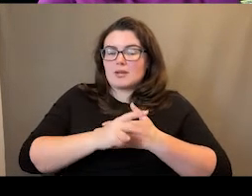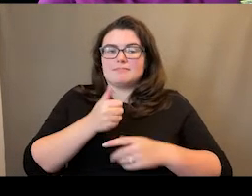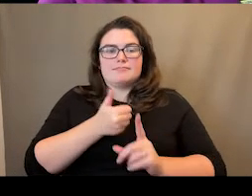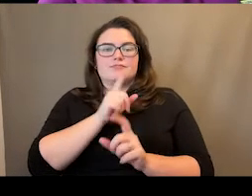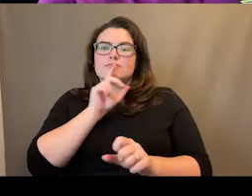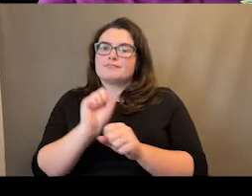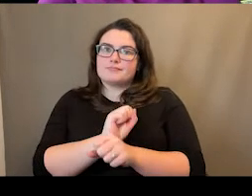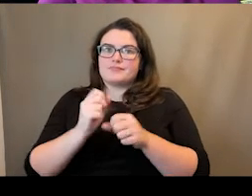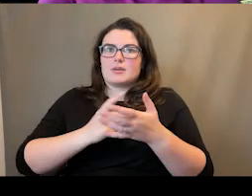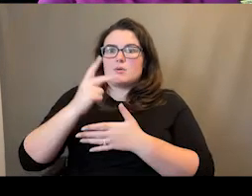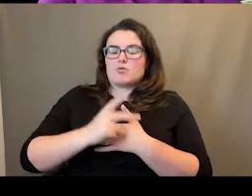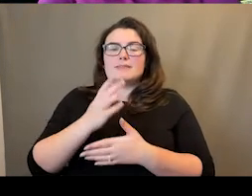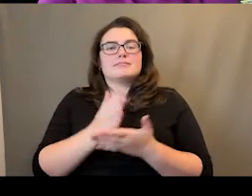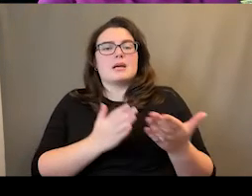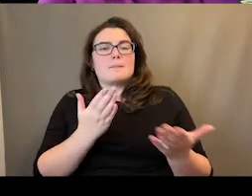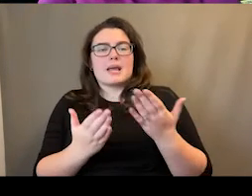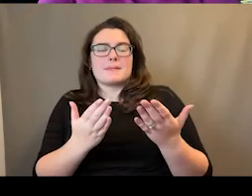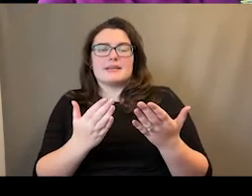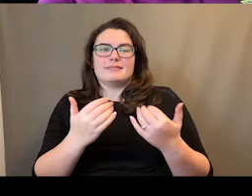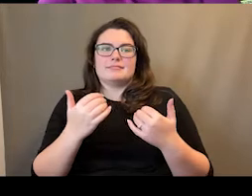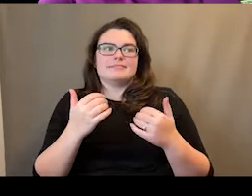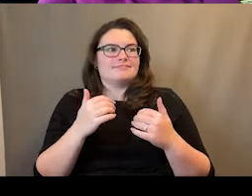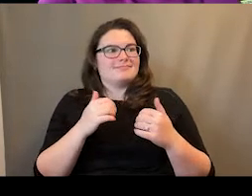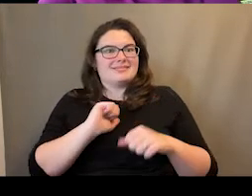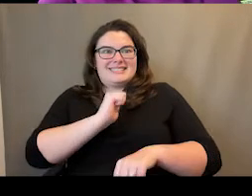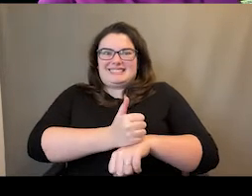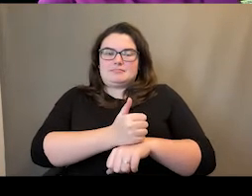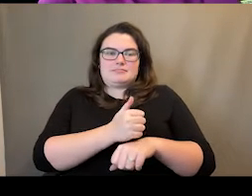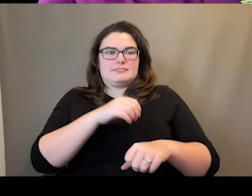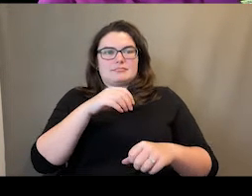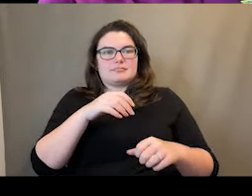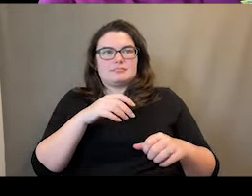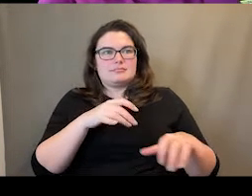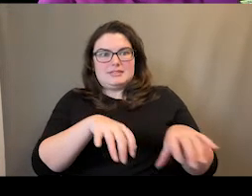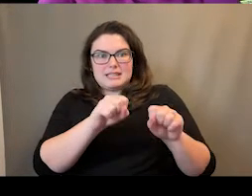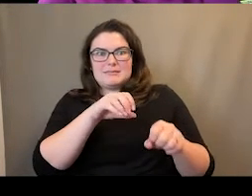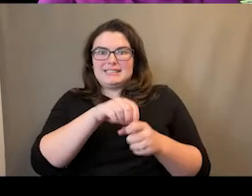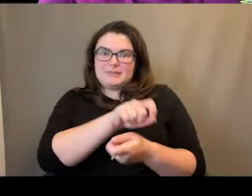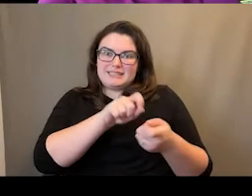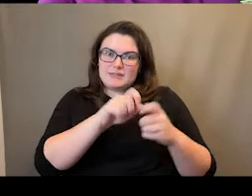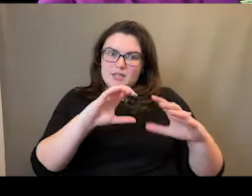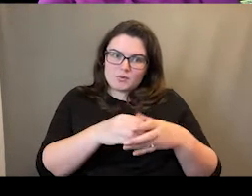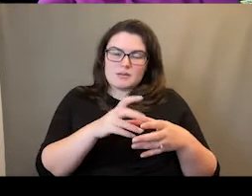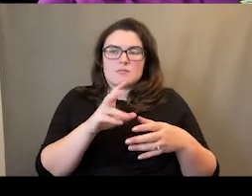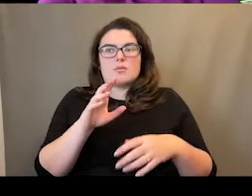then some may be housed in a particular directorate, but are supported by other directorates and then